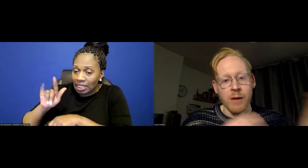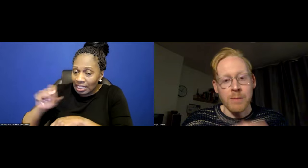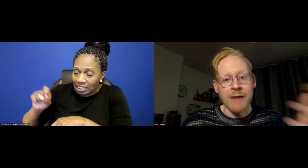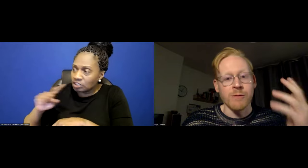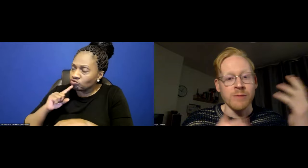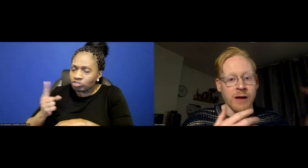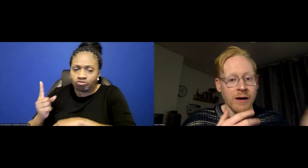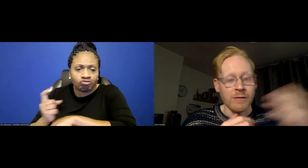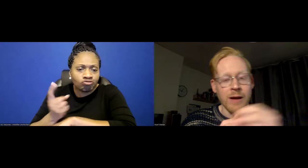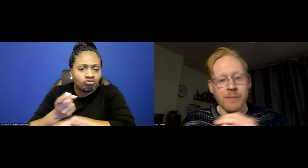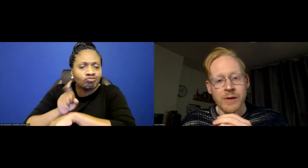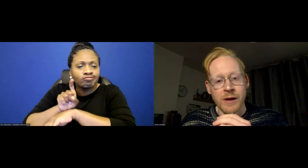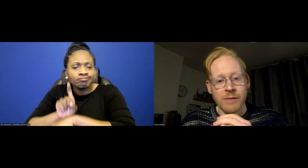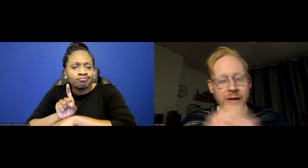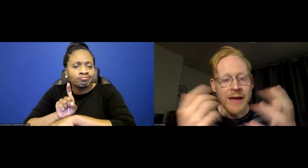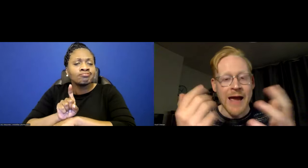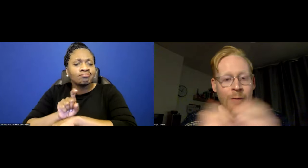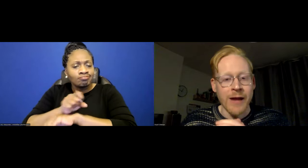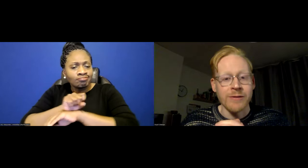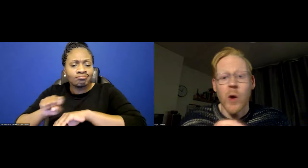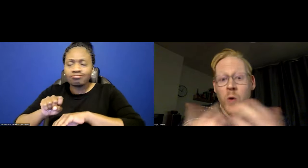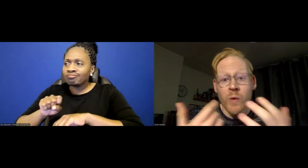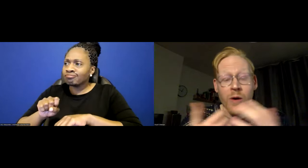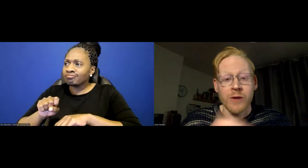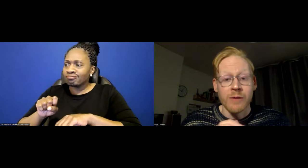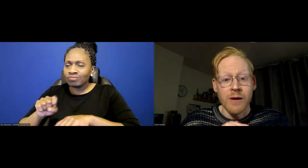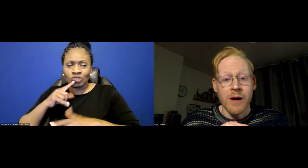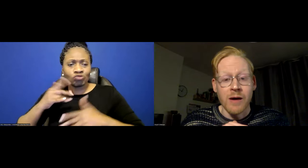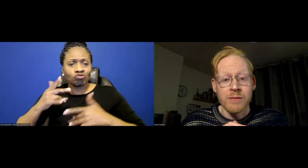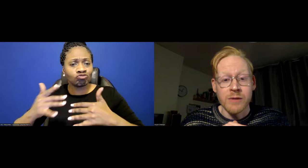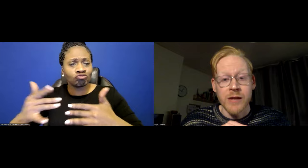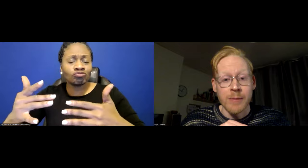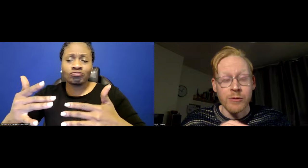and our platforms and our, you know, the airwaves who also are disabled.